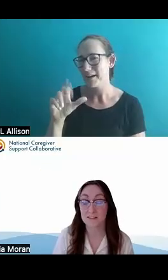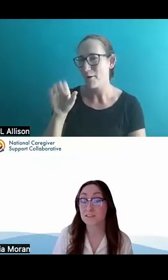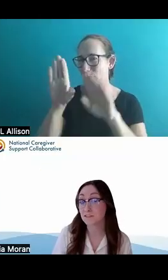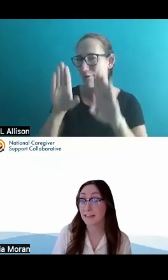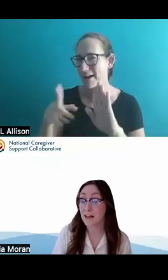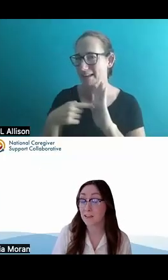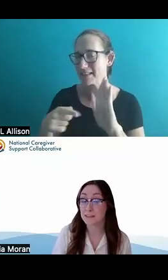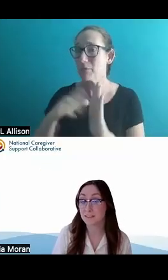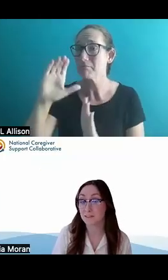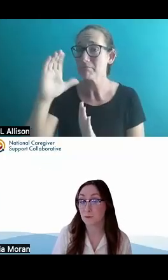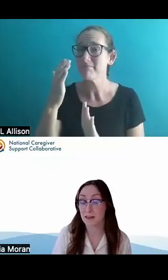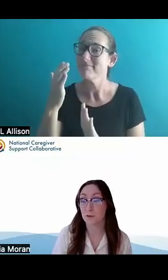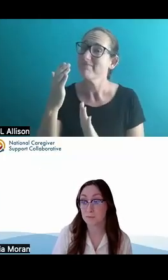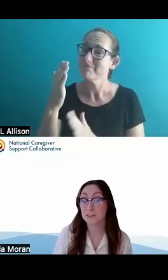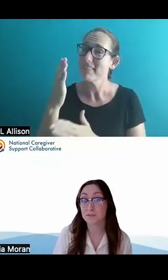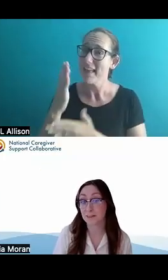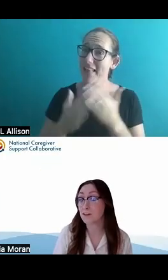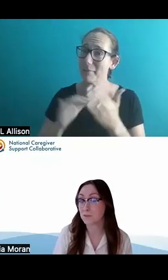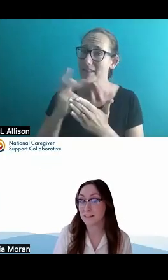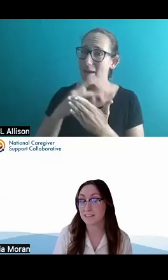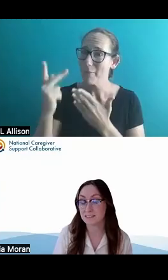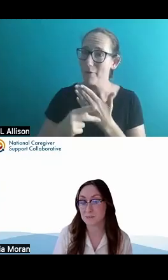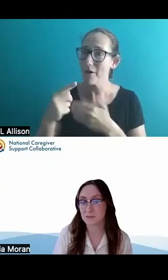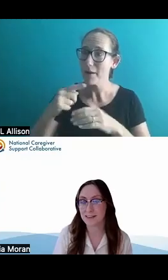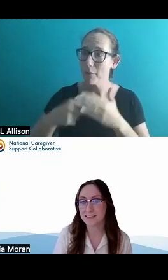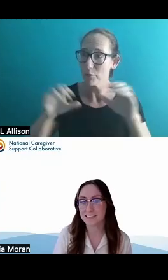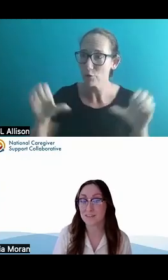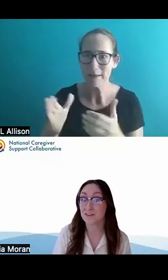there's certainly elements of what that program is doing that could be easy to implement even